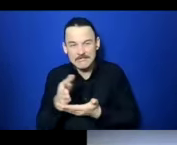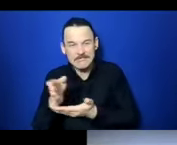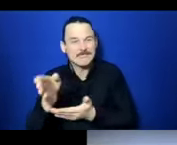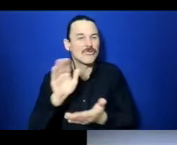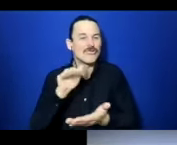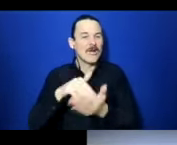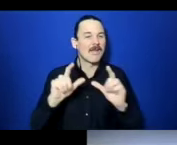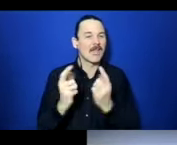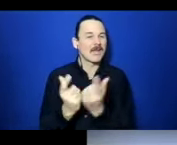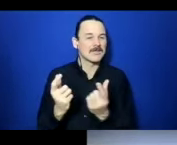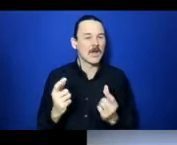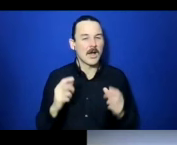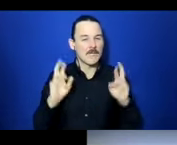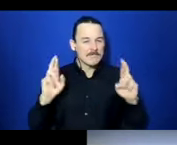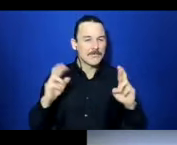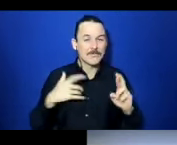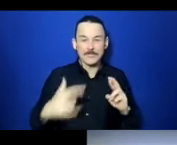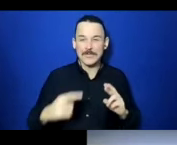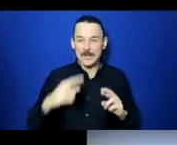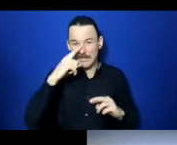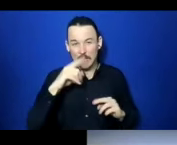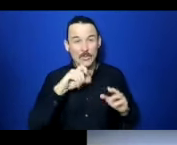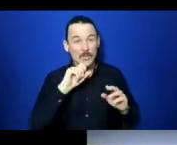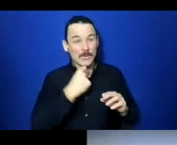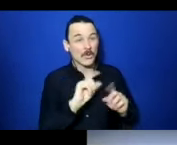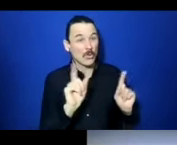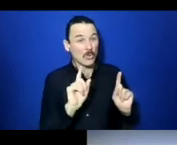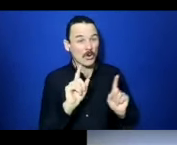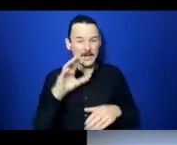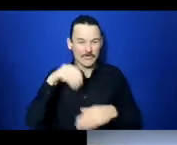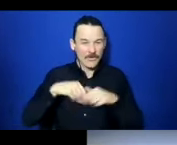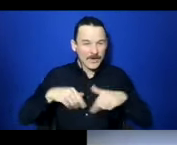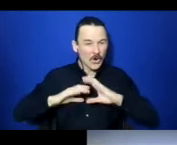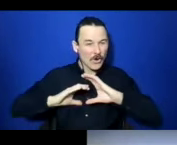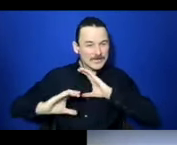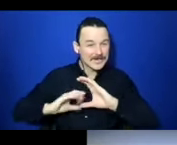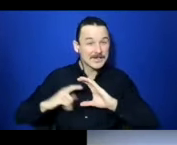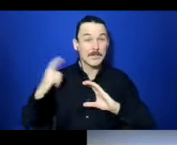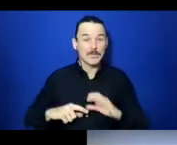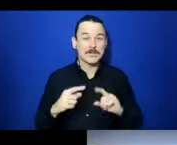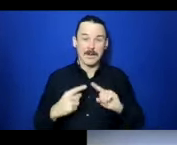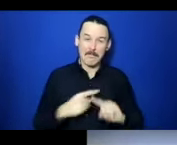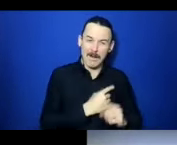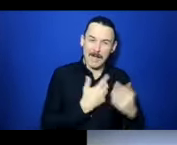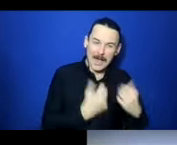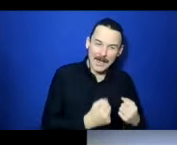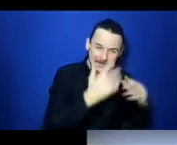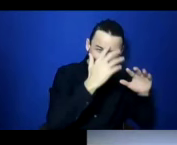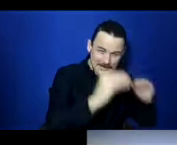table, which will be through education and then jobs and then at those higher level discussions.